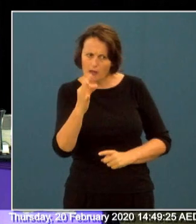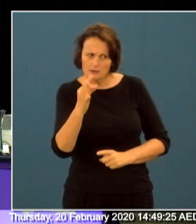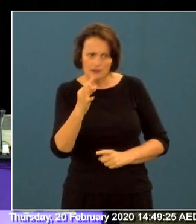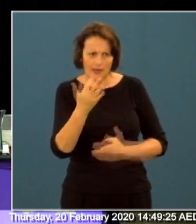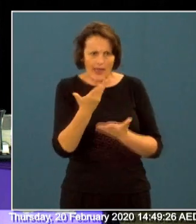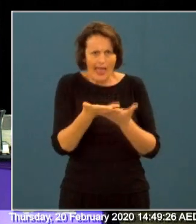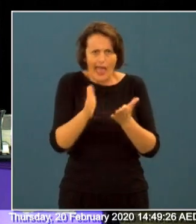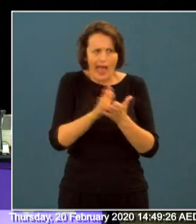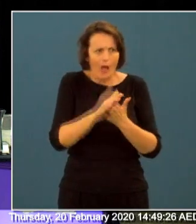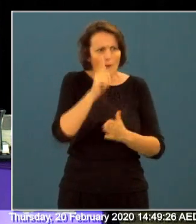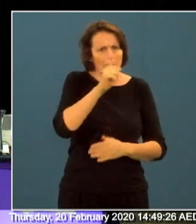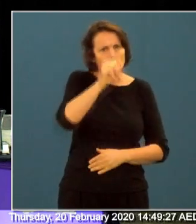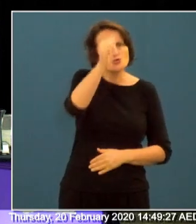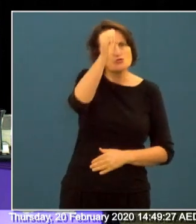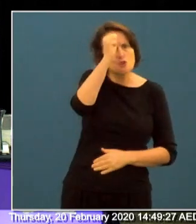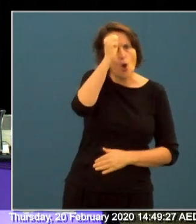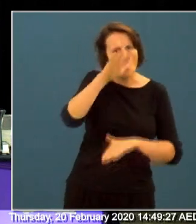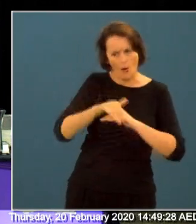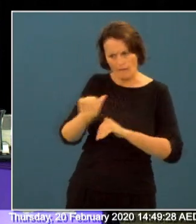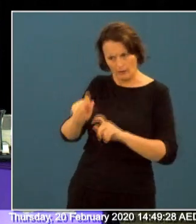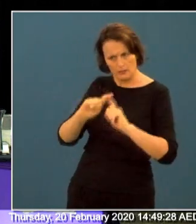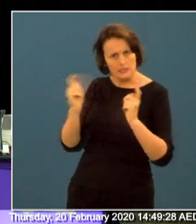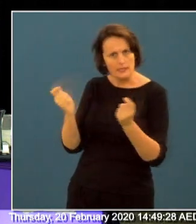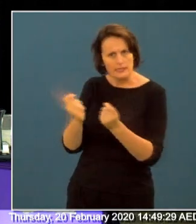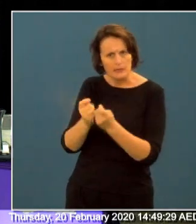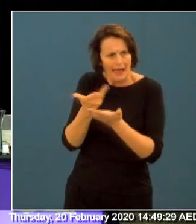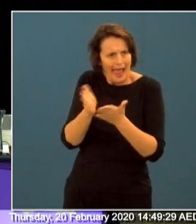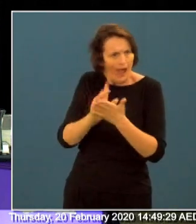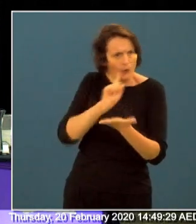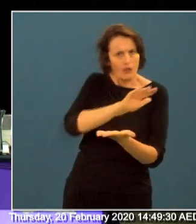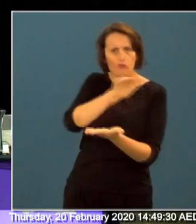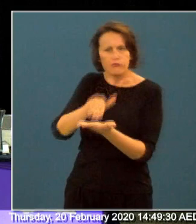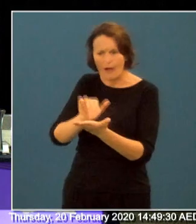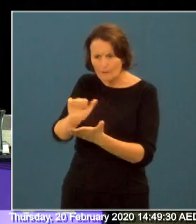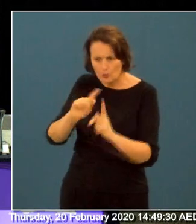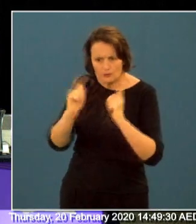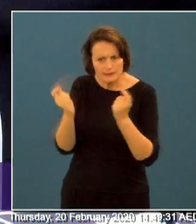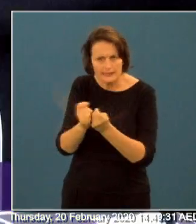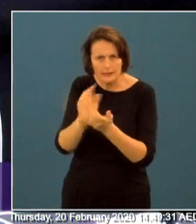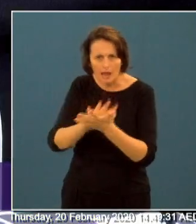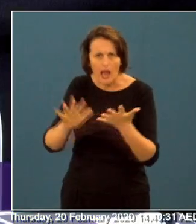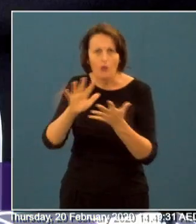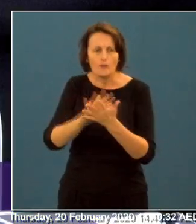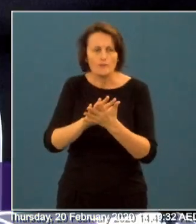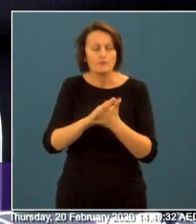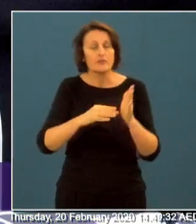Who is going to refer, by what criteria, and so on? The criteria established by New South Wales Health is for people